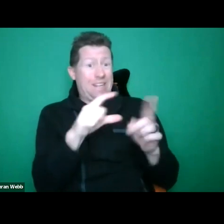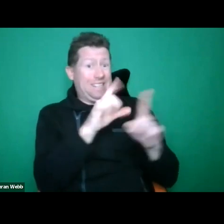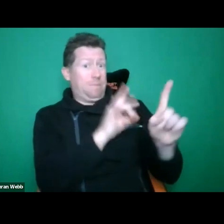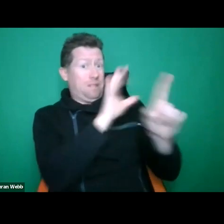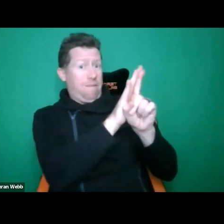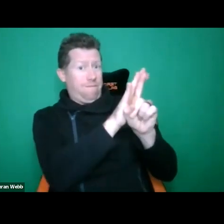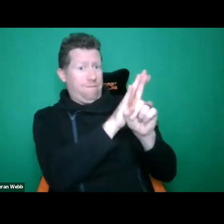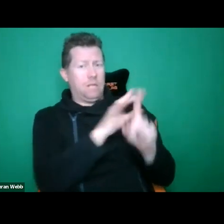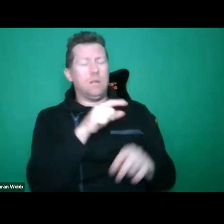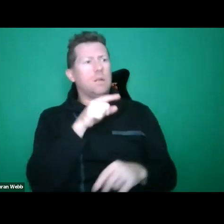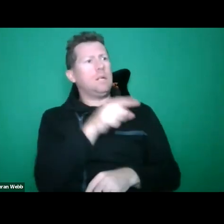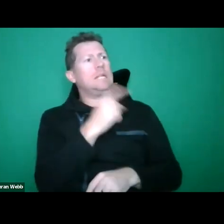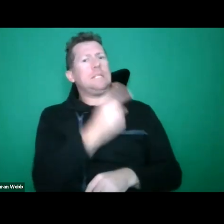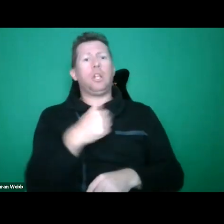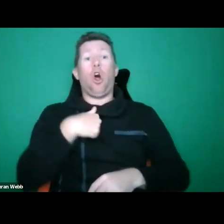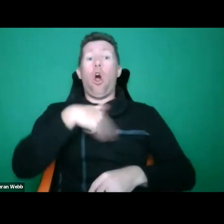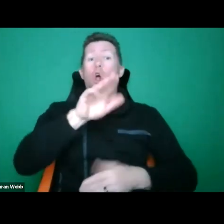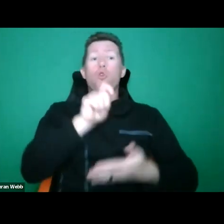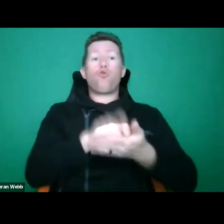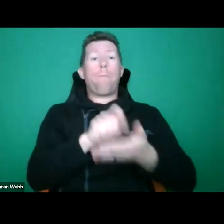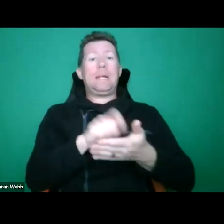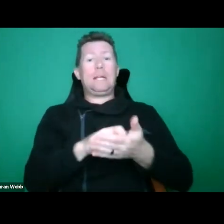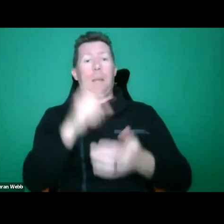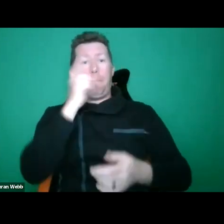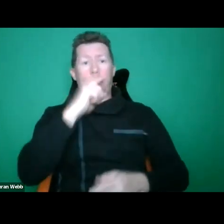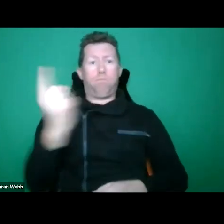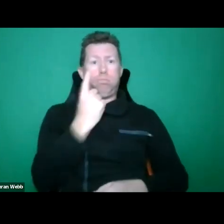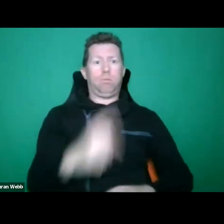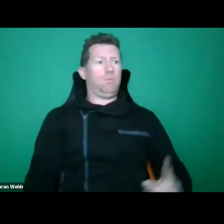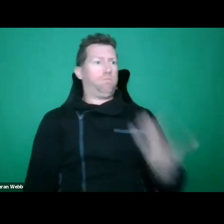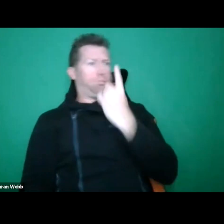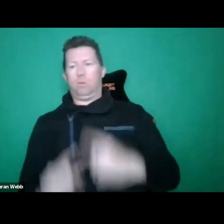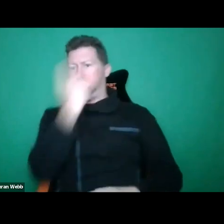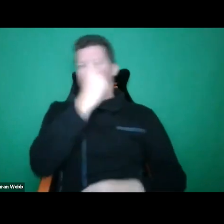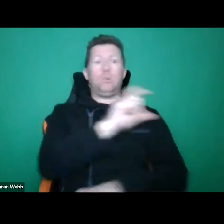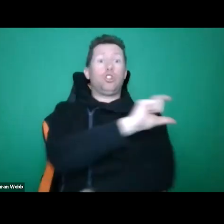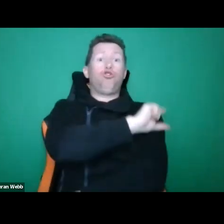and he says when I go shopping I get confronted by security guards